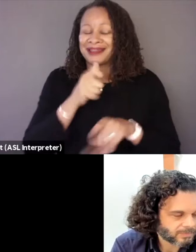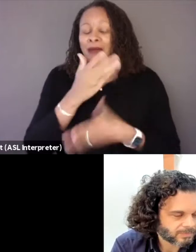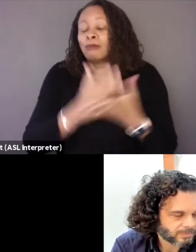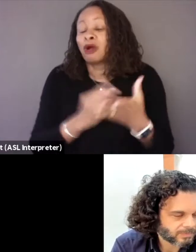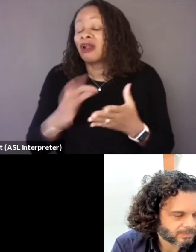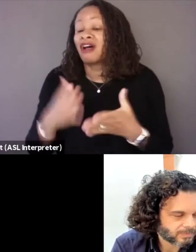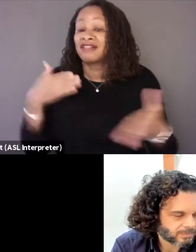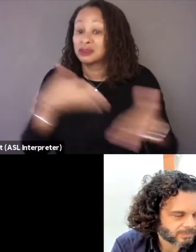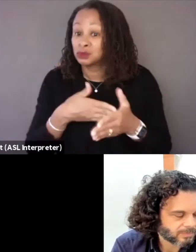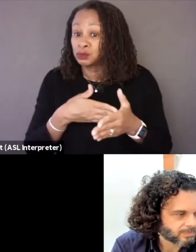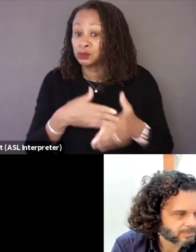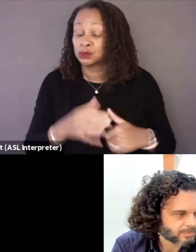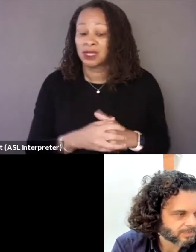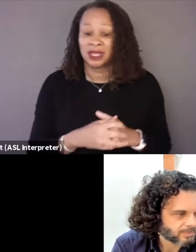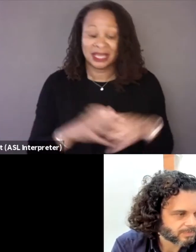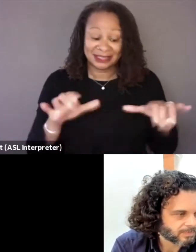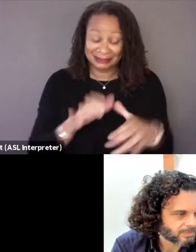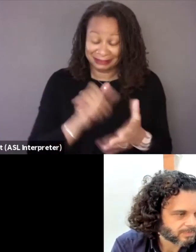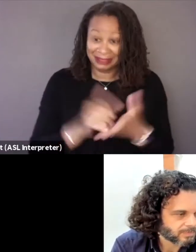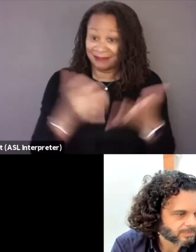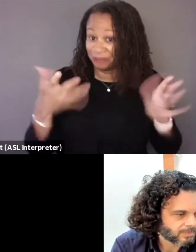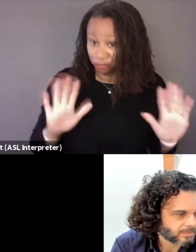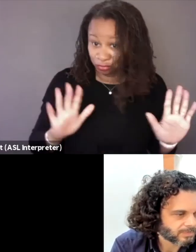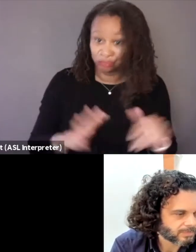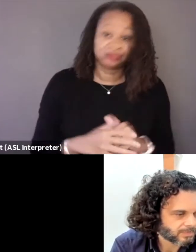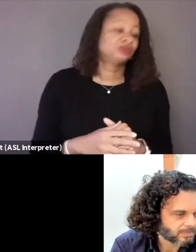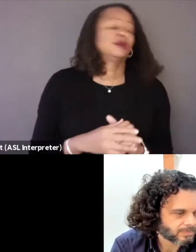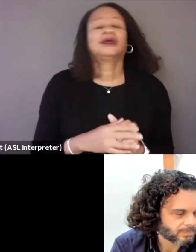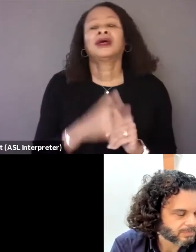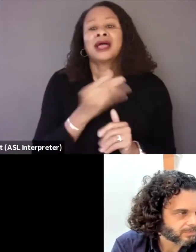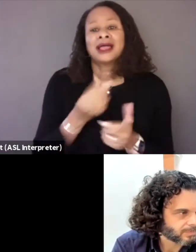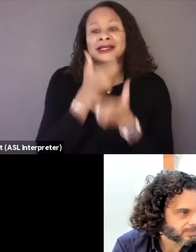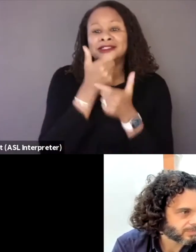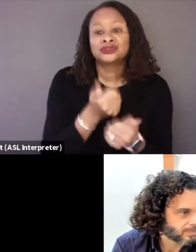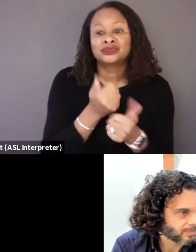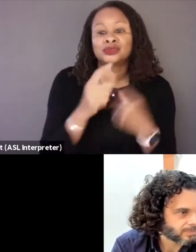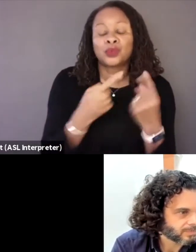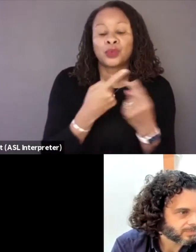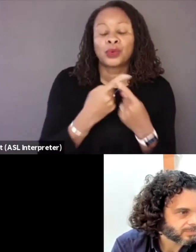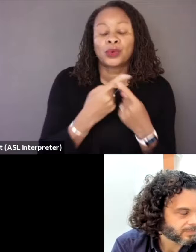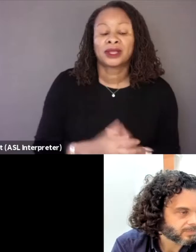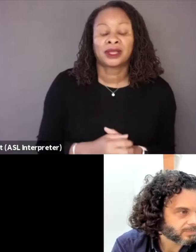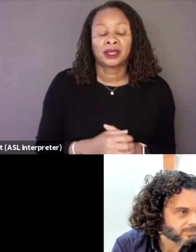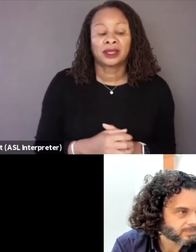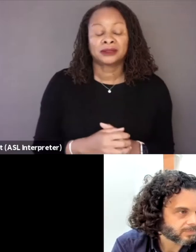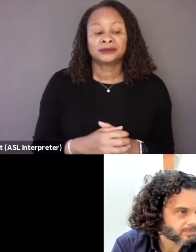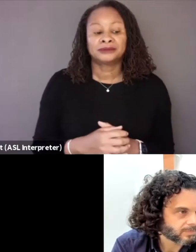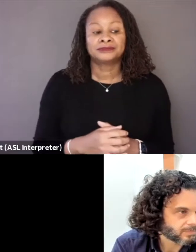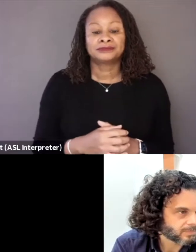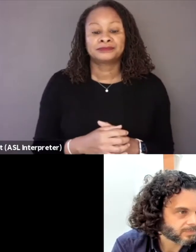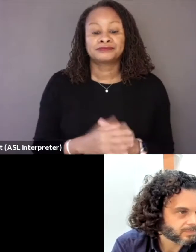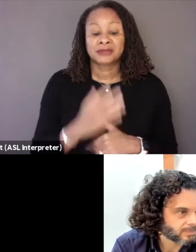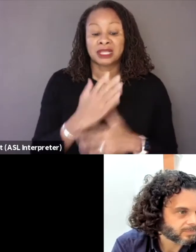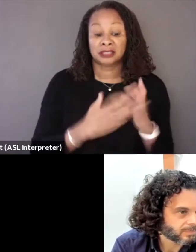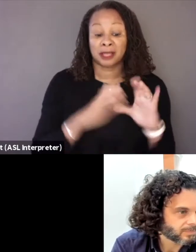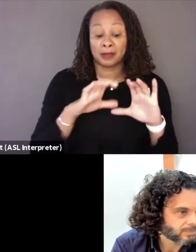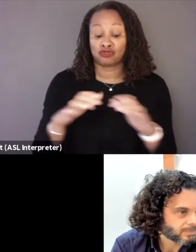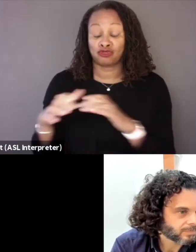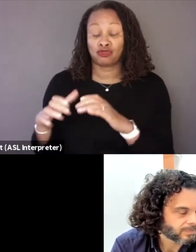So they did that and interestingly, when they the, the, some of the groups that did file on behalf of the women's